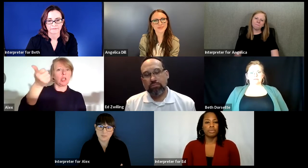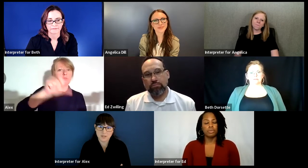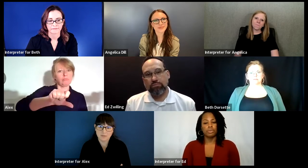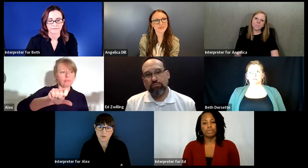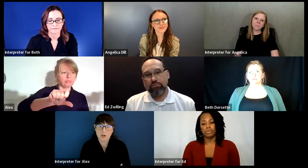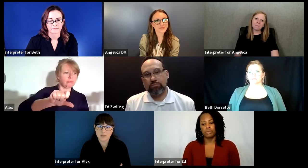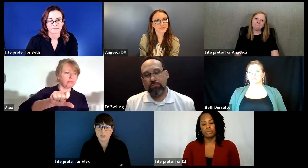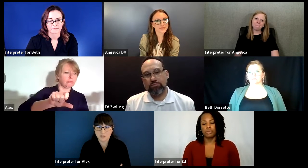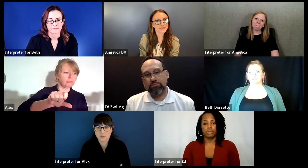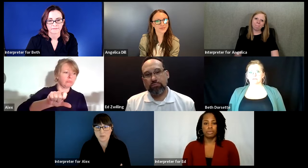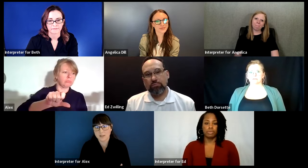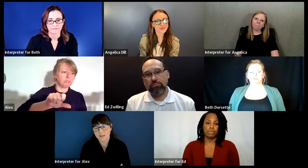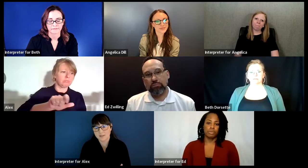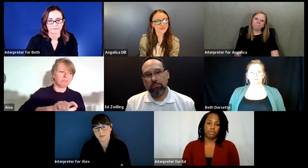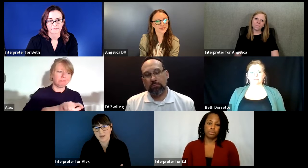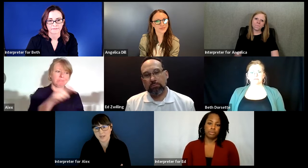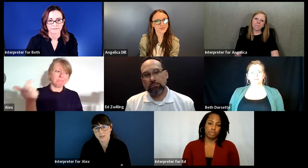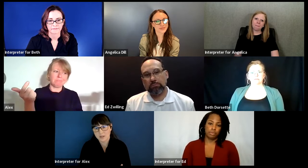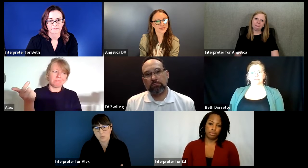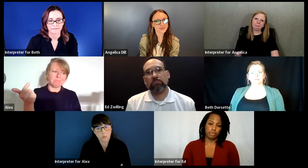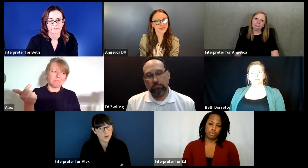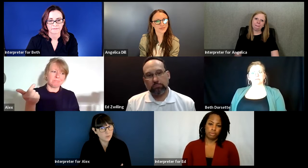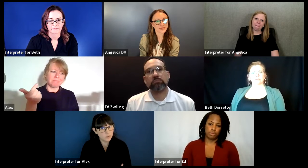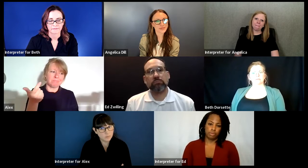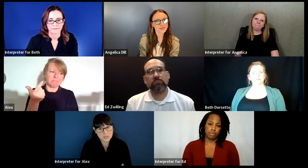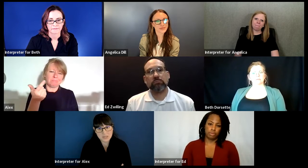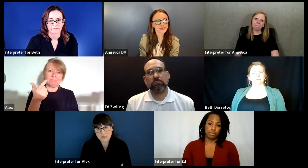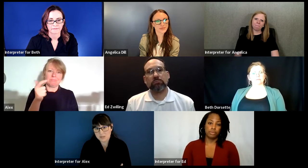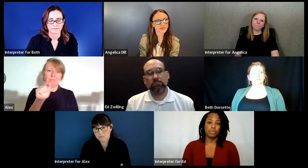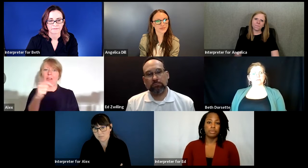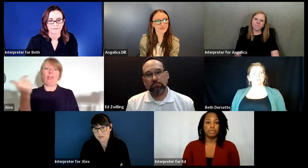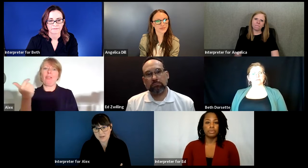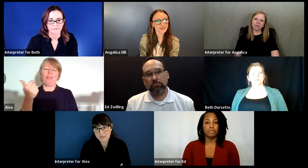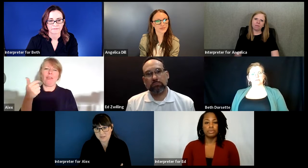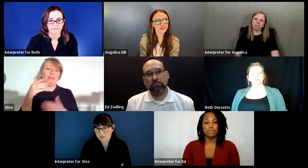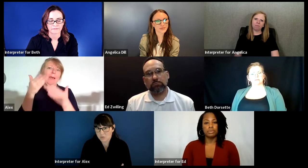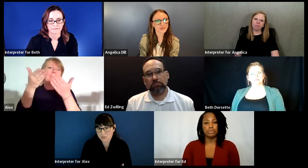submitted for accommodation, excuse me, and that is denied, what would be the next course